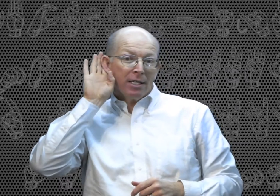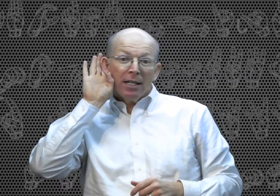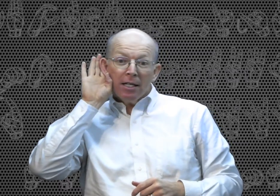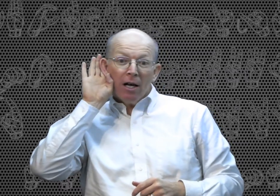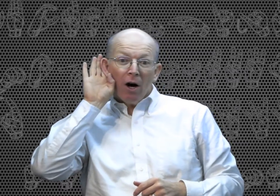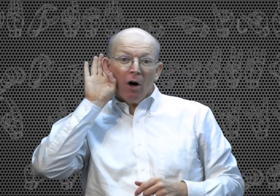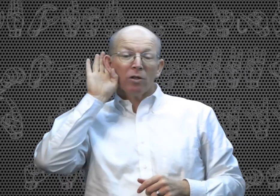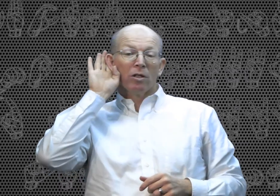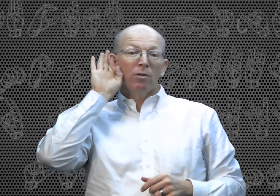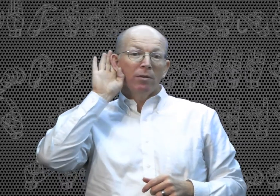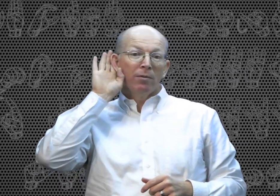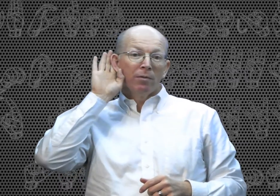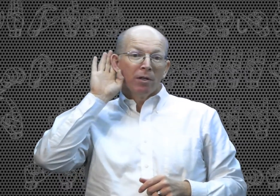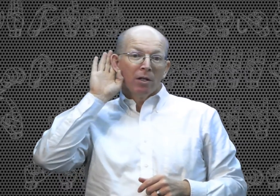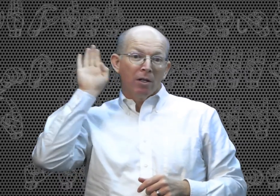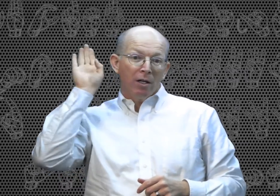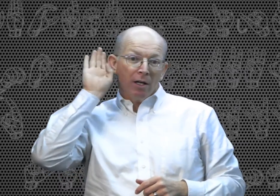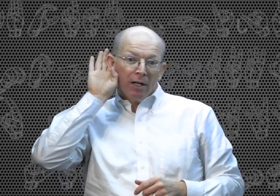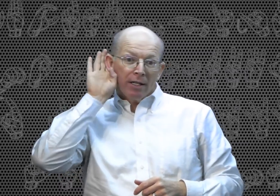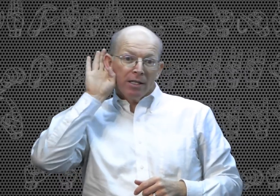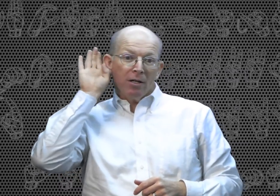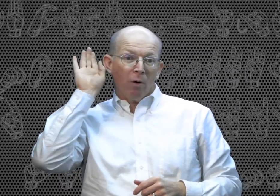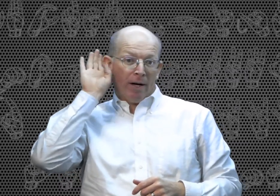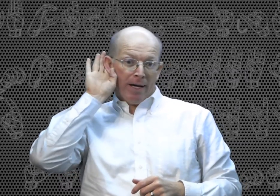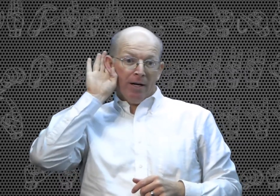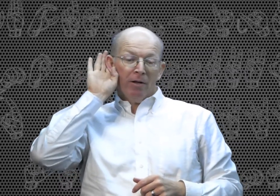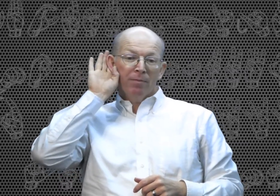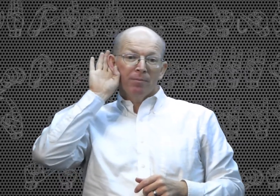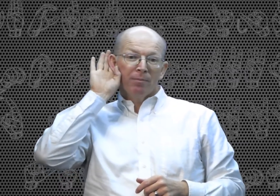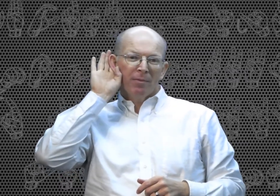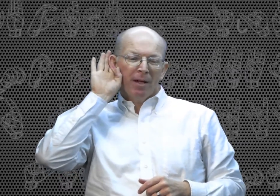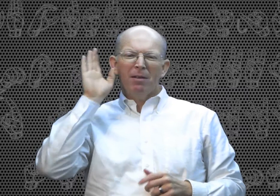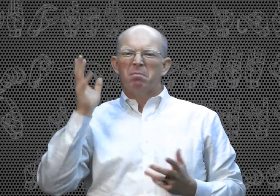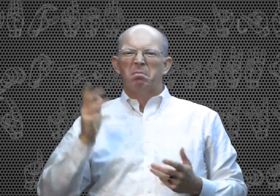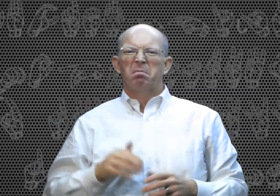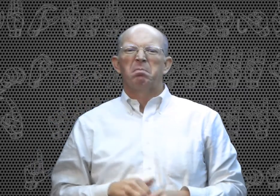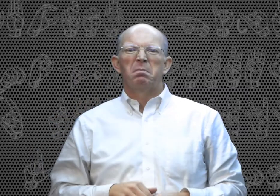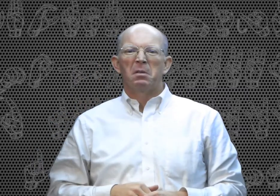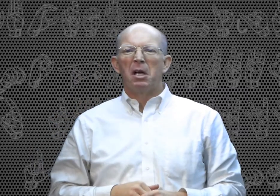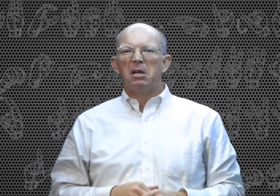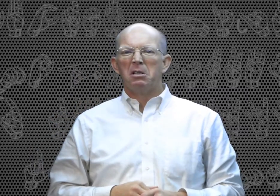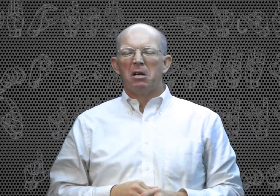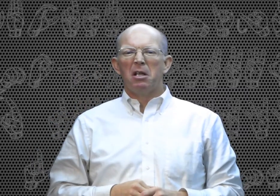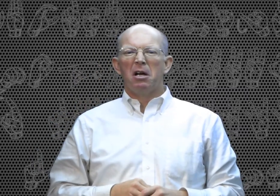LISTEN also. LISTEN or HEAR.